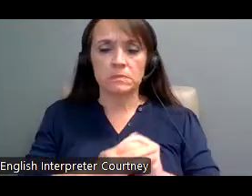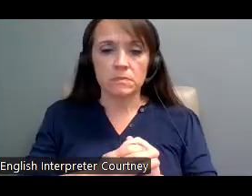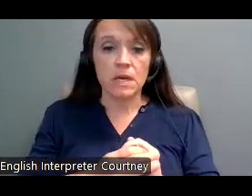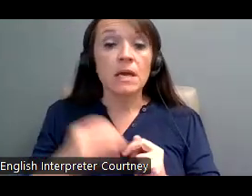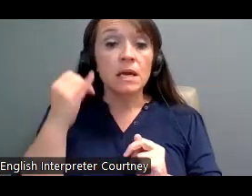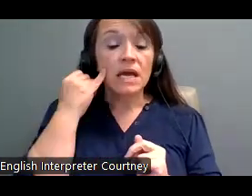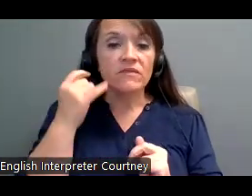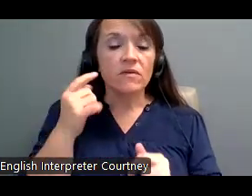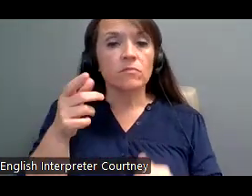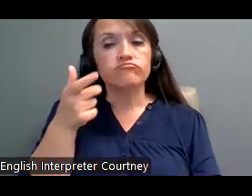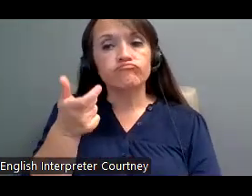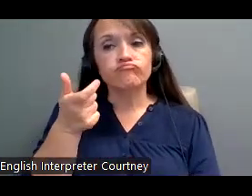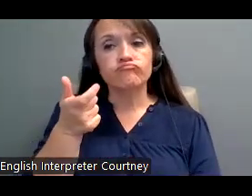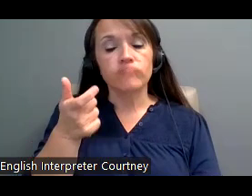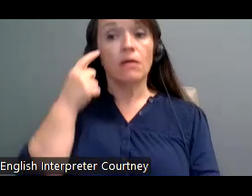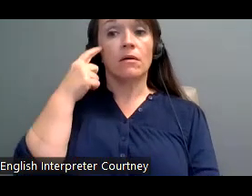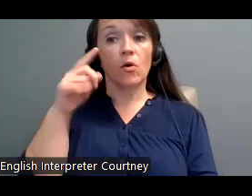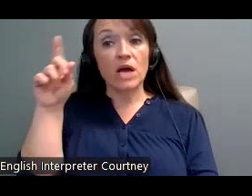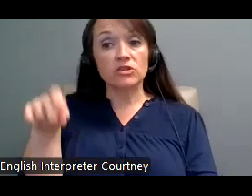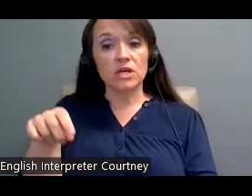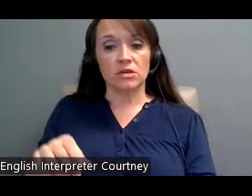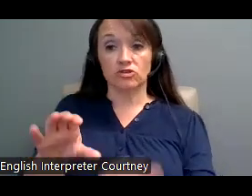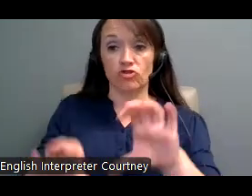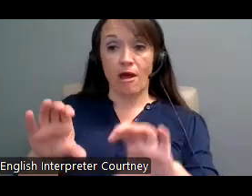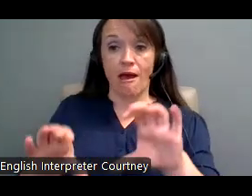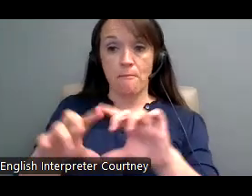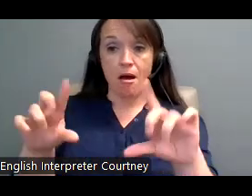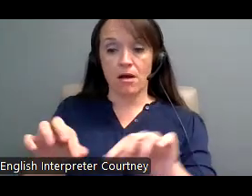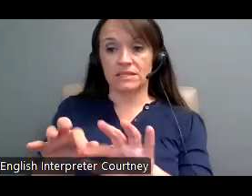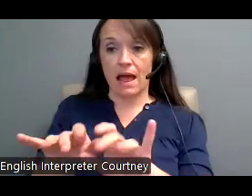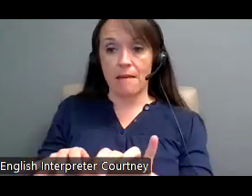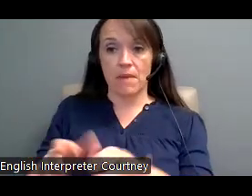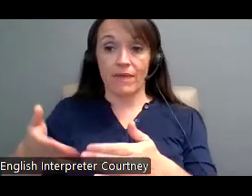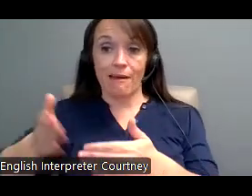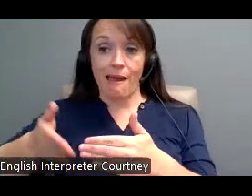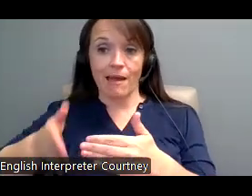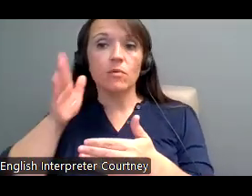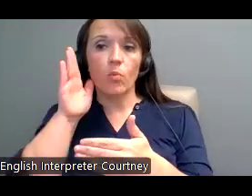chat box and we will get to it at the end. Everyone has been muted, when you get to the Q&A,